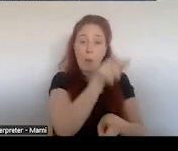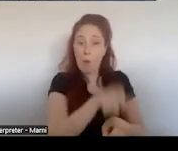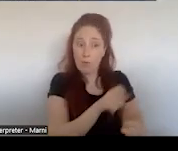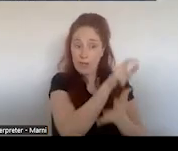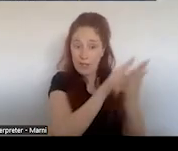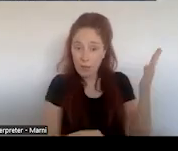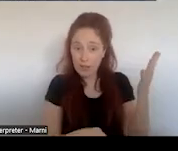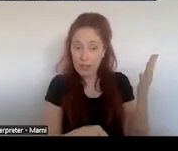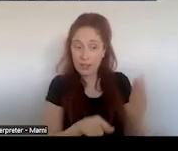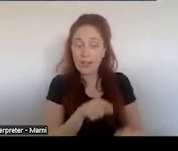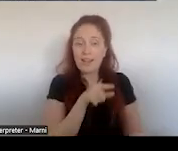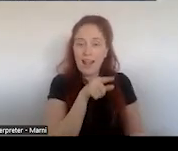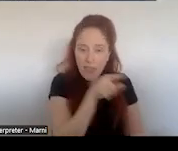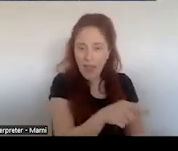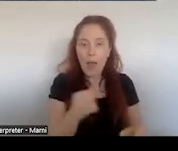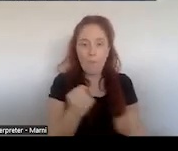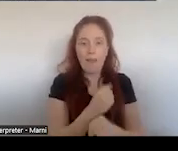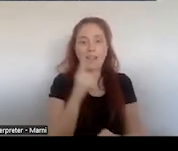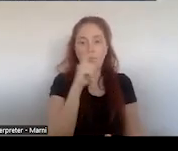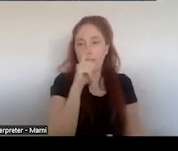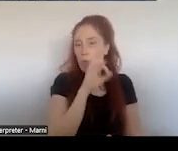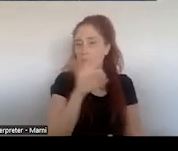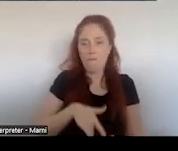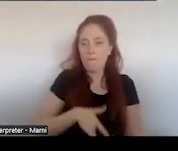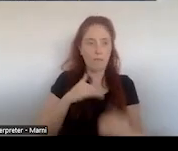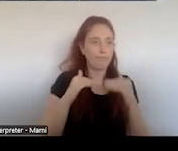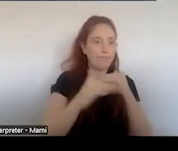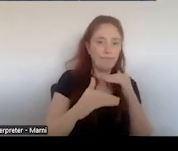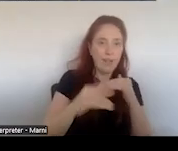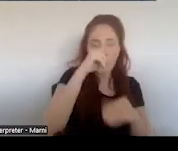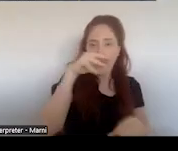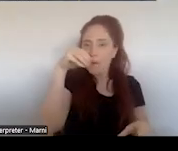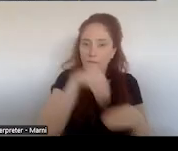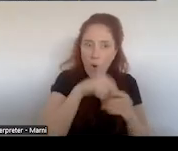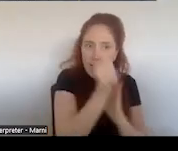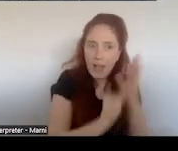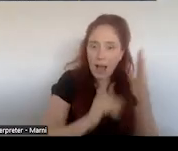lack of equity for people with disability taking part in the arts as consumers and workers.